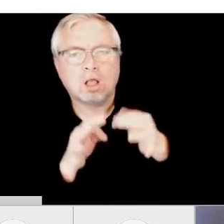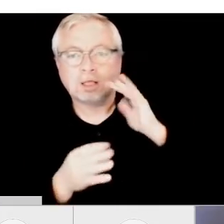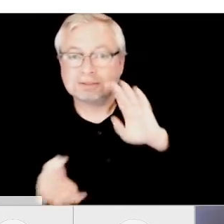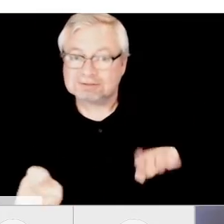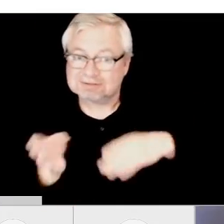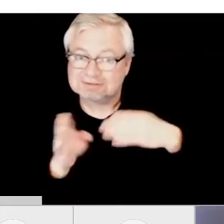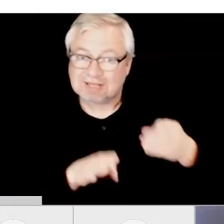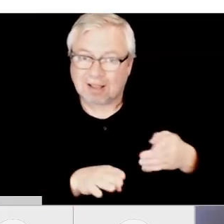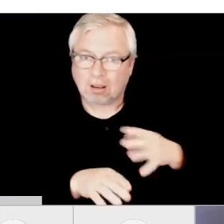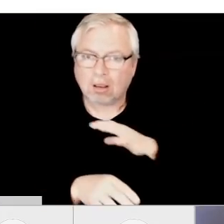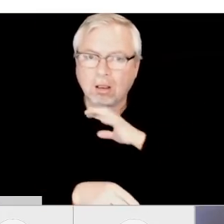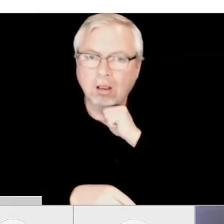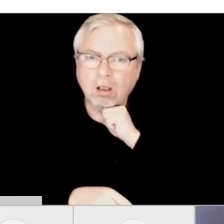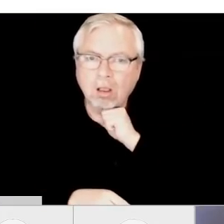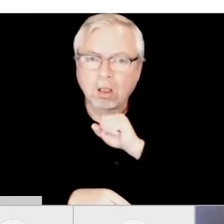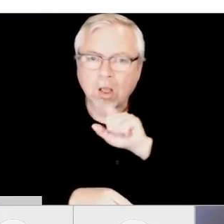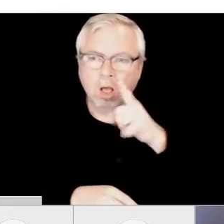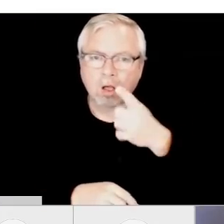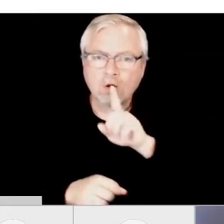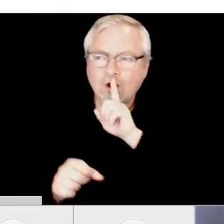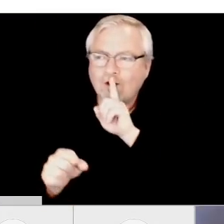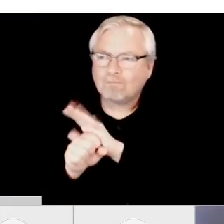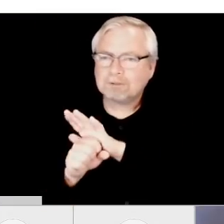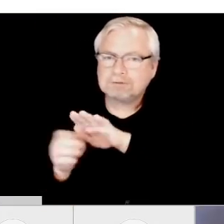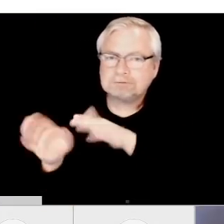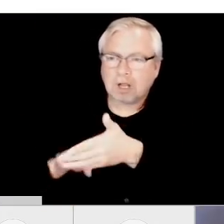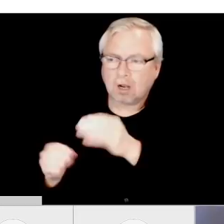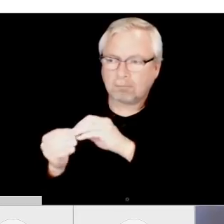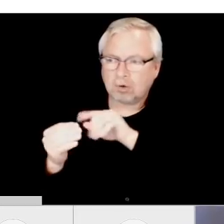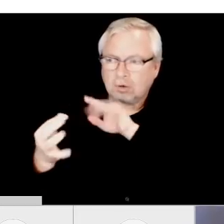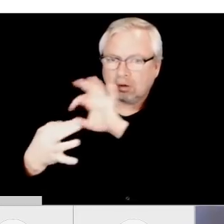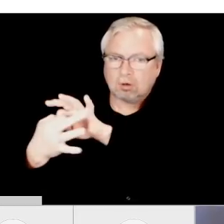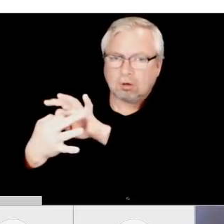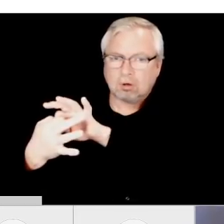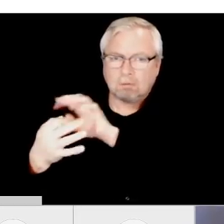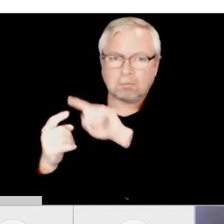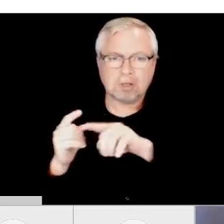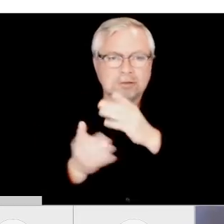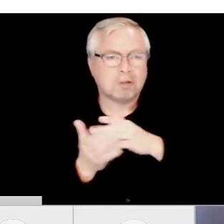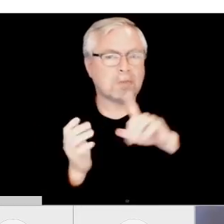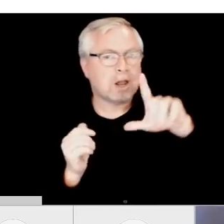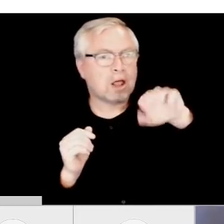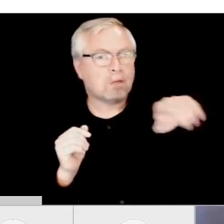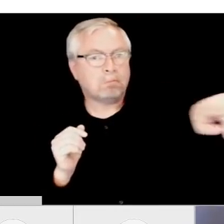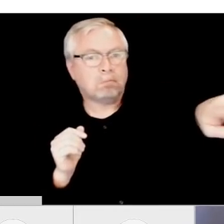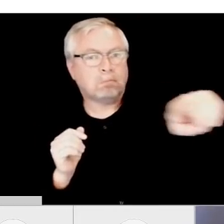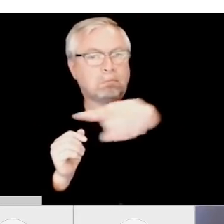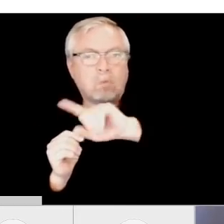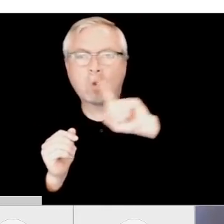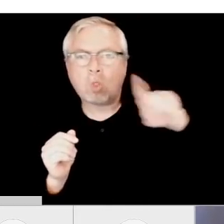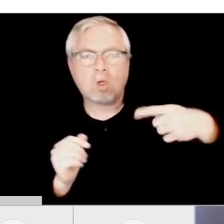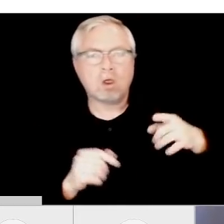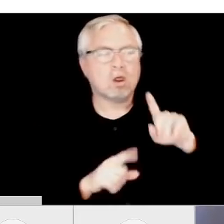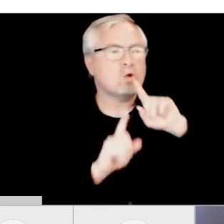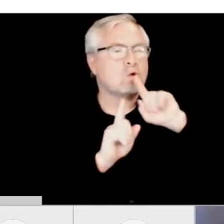counted confirmed cases, that some of the labs were only reporting positive results.